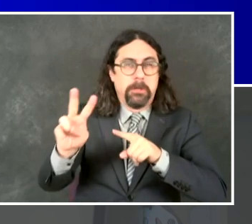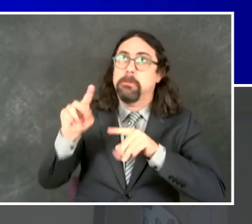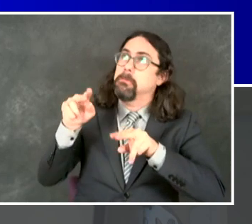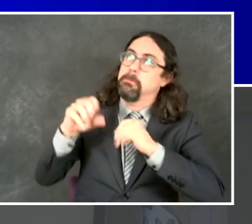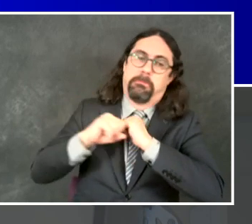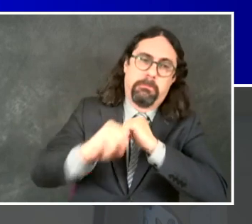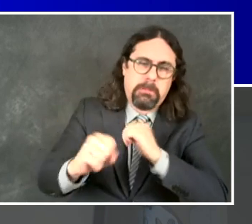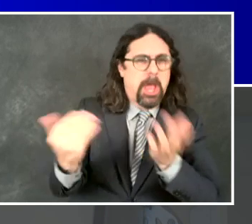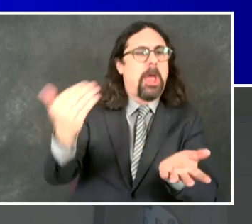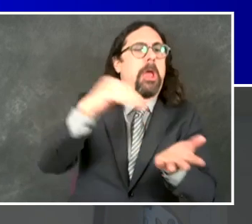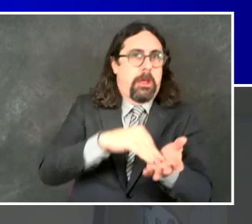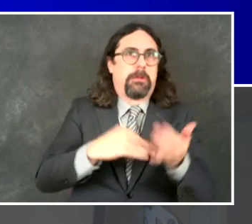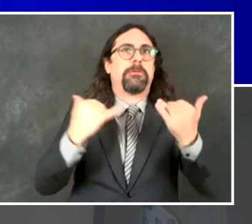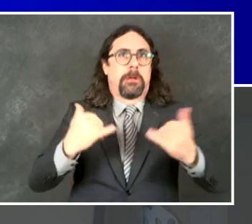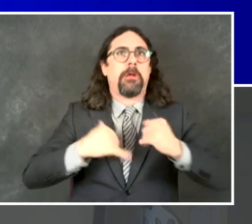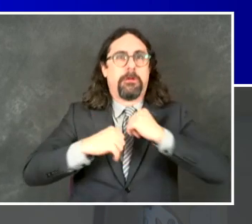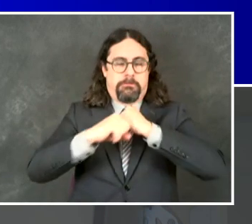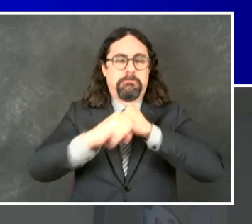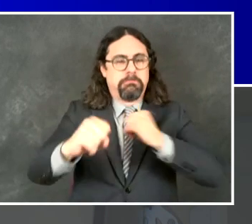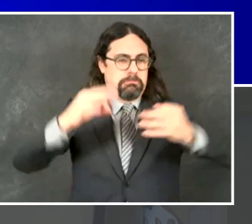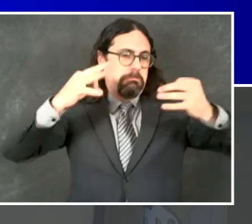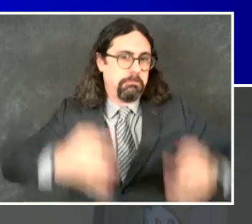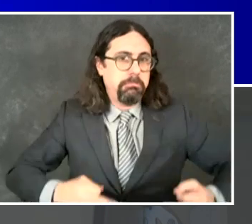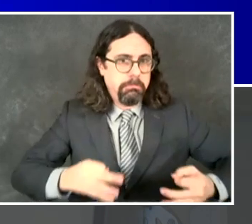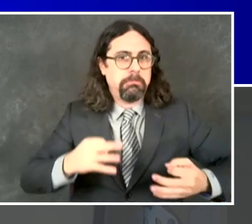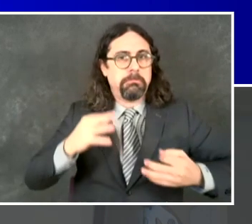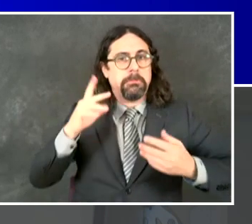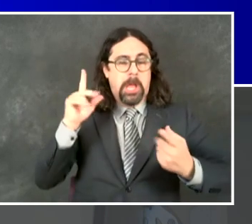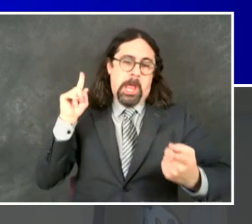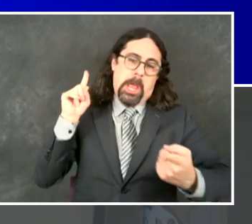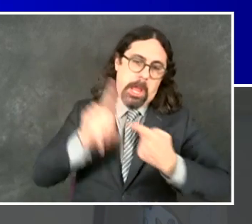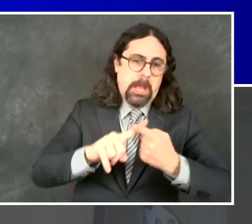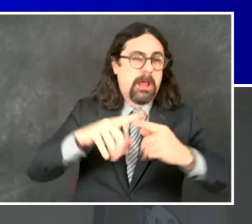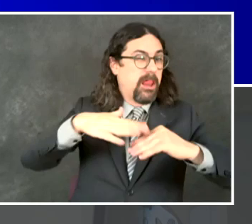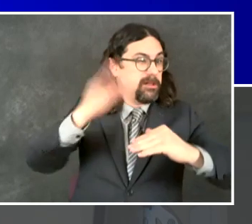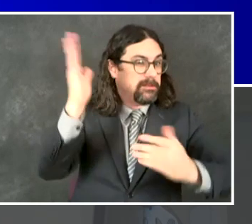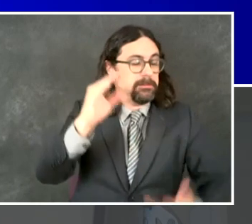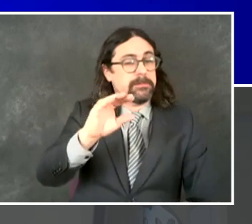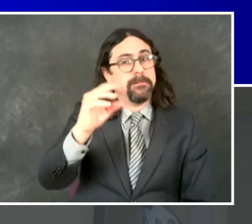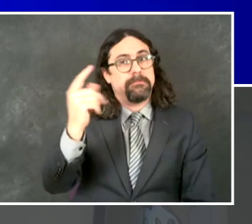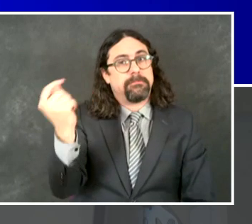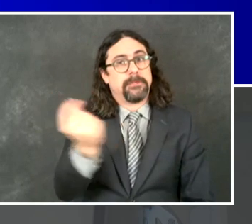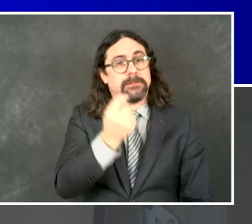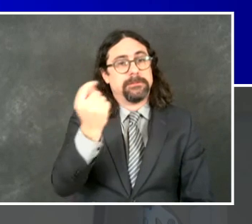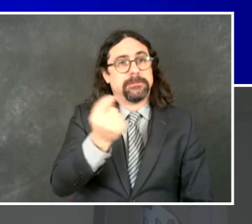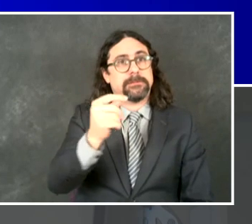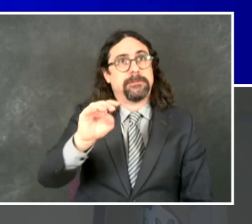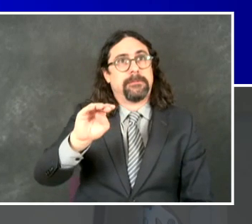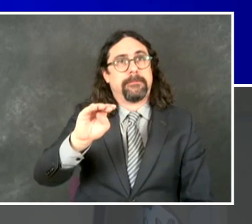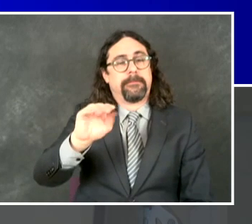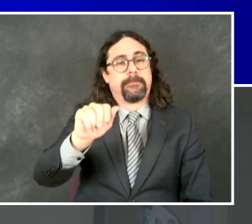NANONUCE THAT WE WILL EXTEND SIDE PARKING FOR THE NEXT TWO WEEKS AND THAT WILL TAKE UTOS